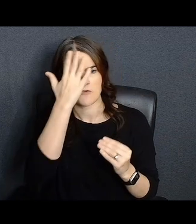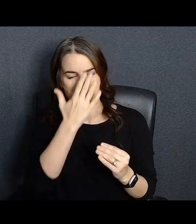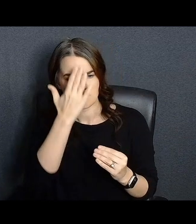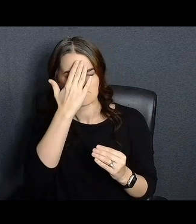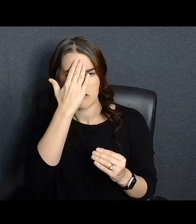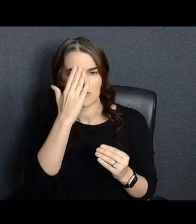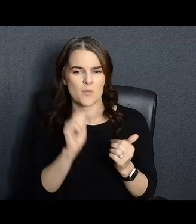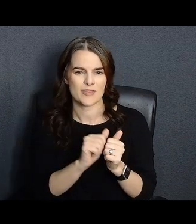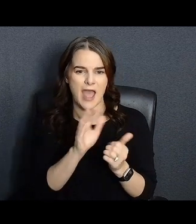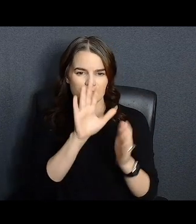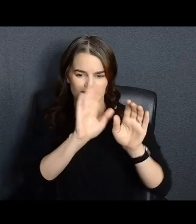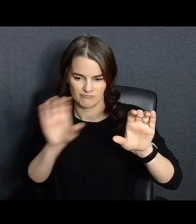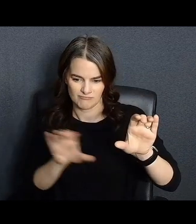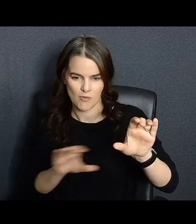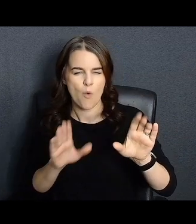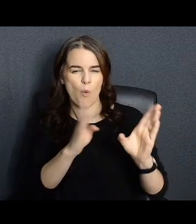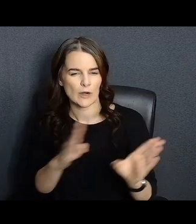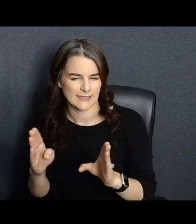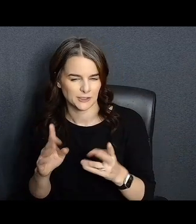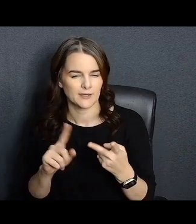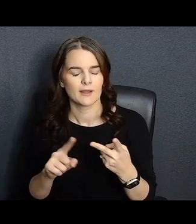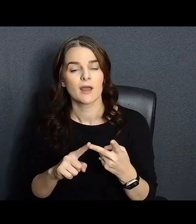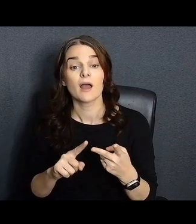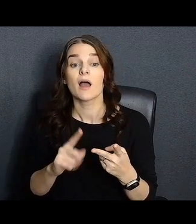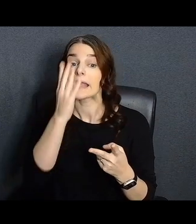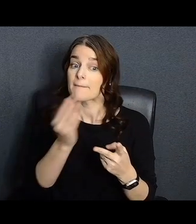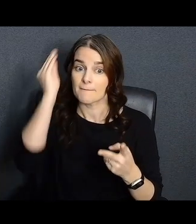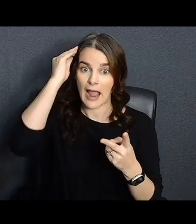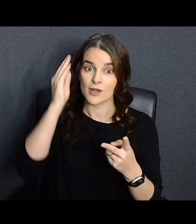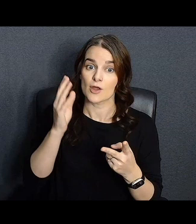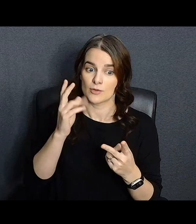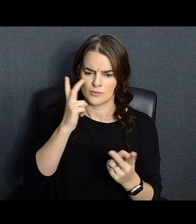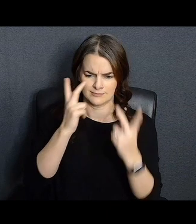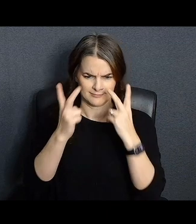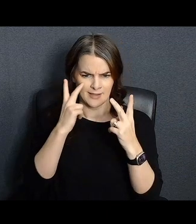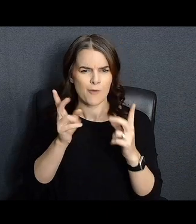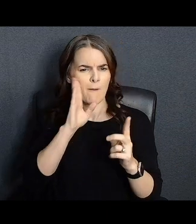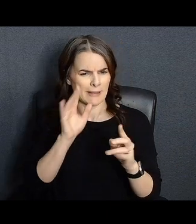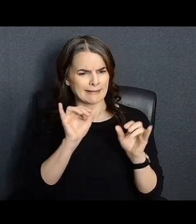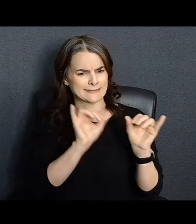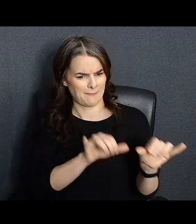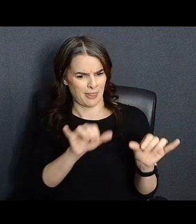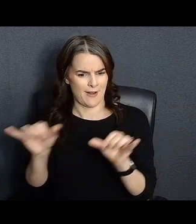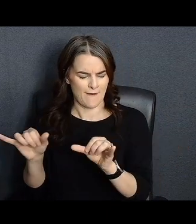Also, keep in mind that when we're looking at some of these, you're going to see a lot of similarities between the devices.